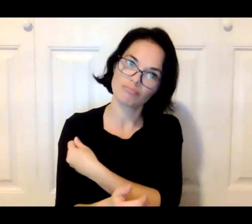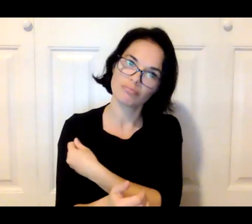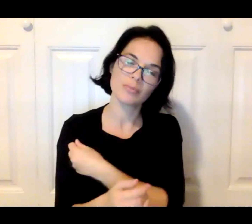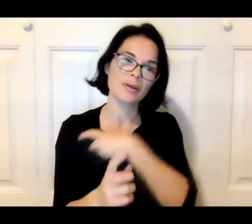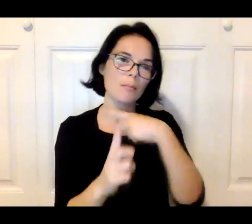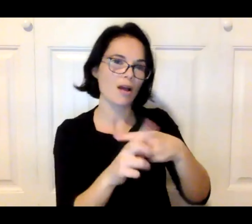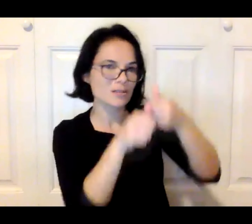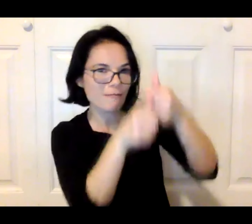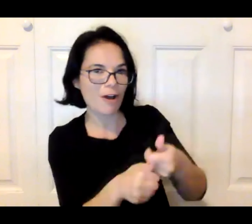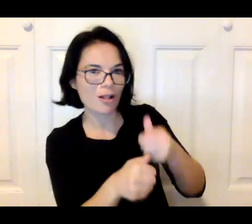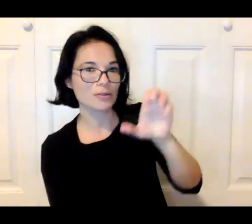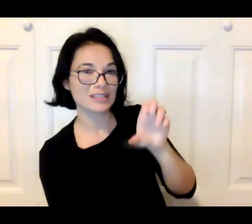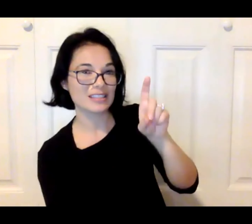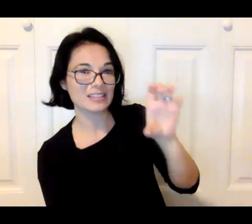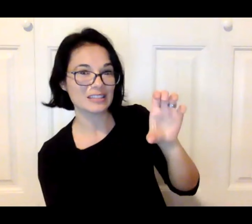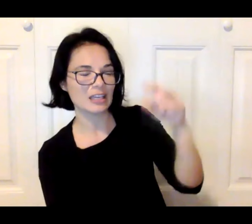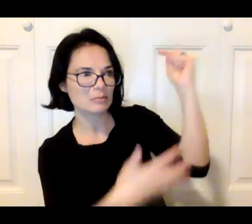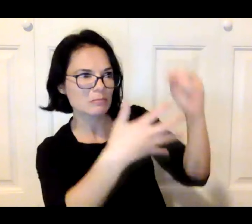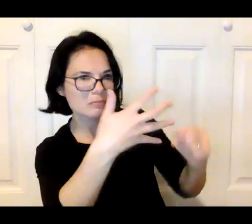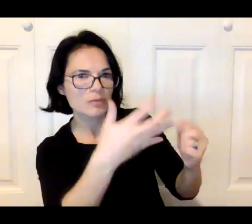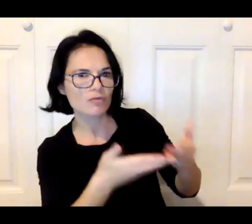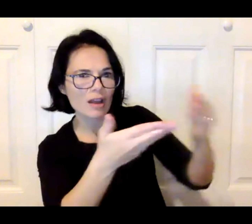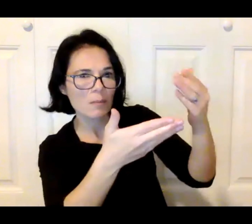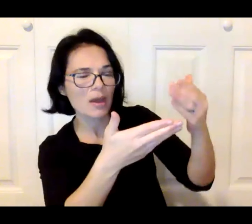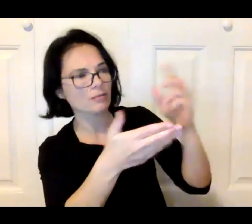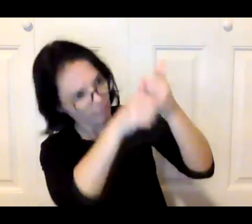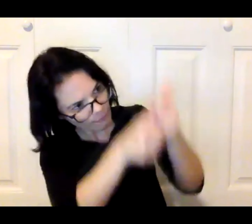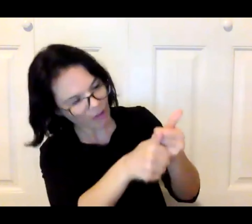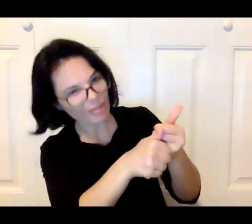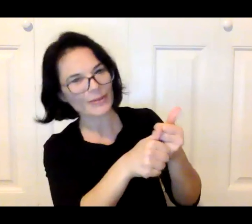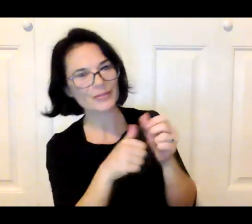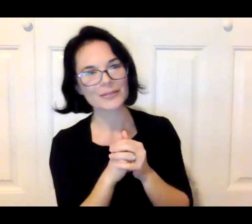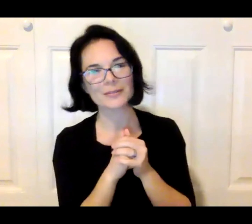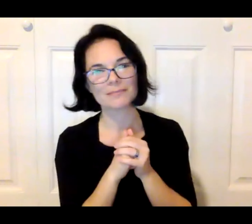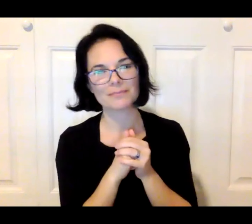I can share something I found from the FAQ.